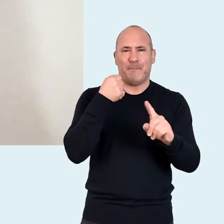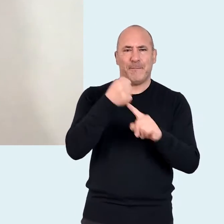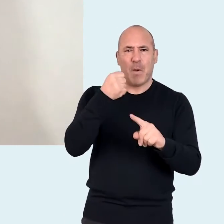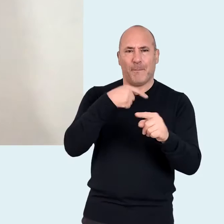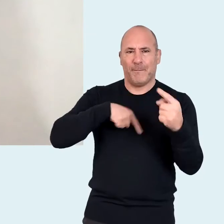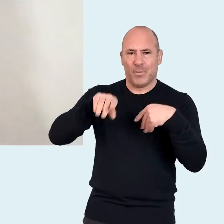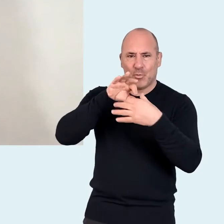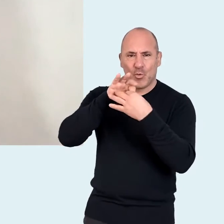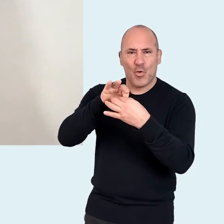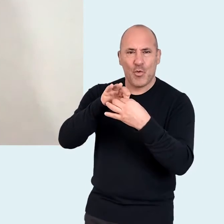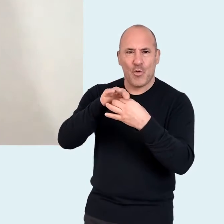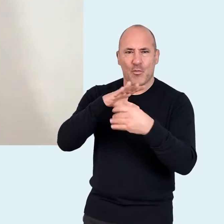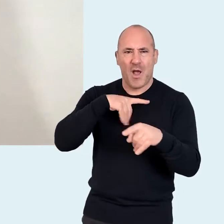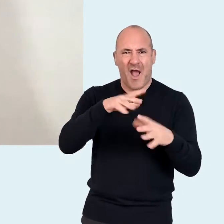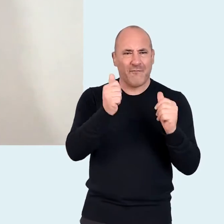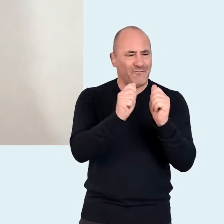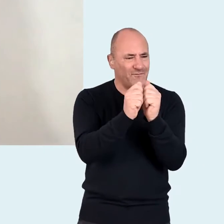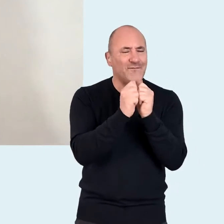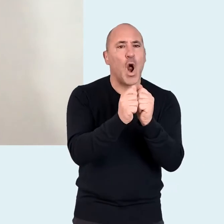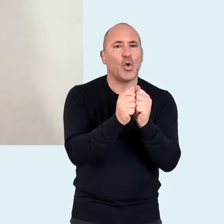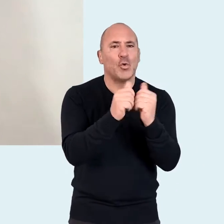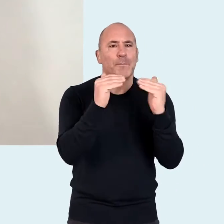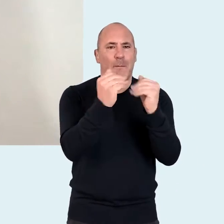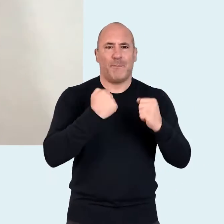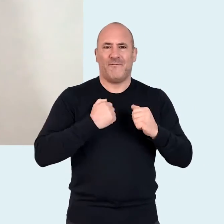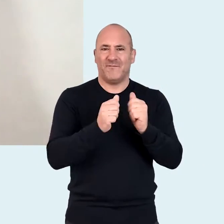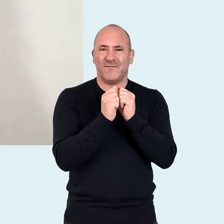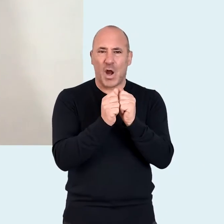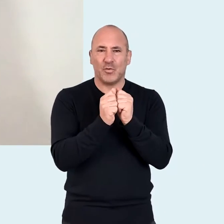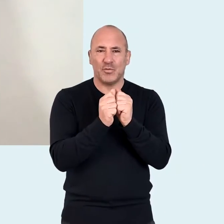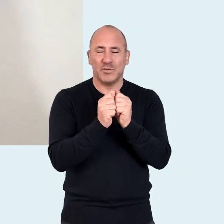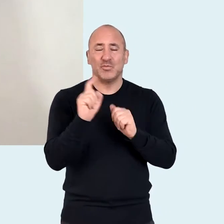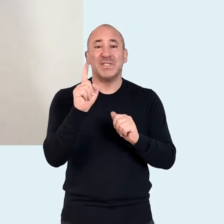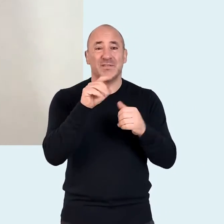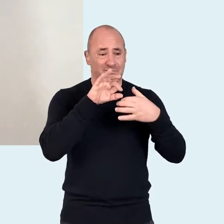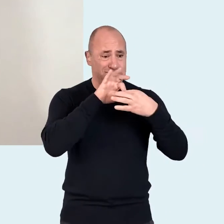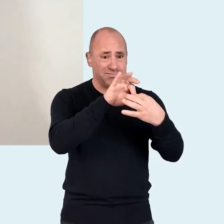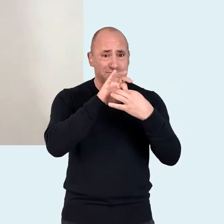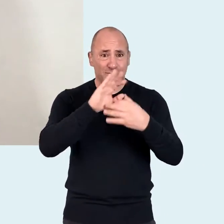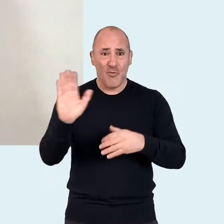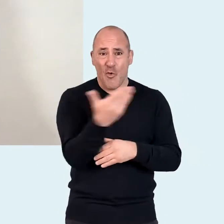who we work with because we want to ensure that they also value our values, which is